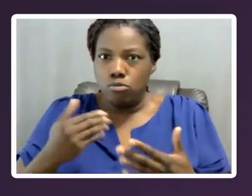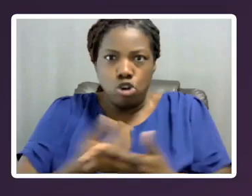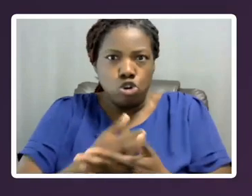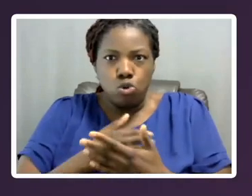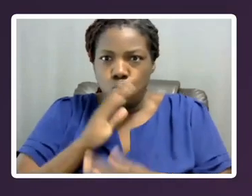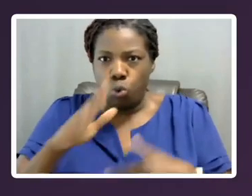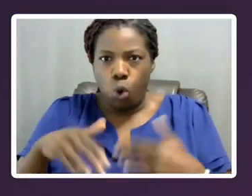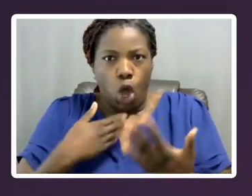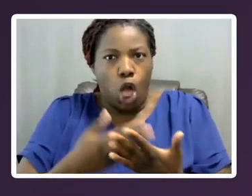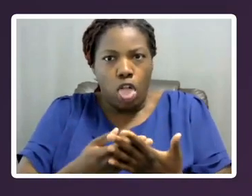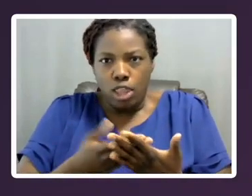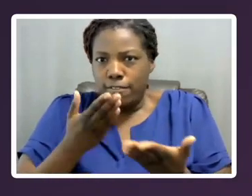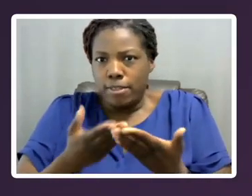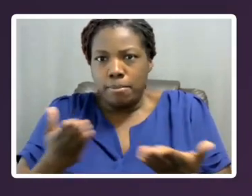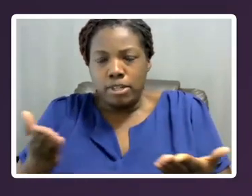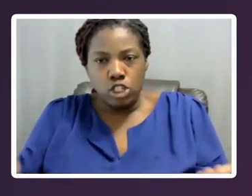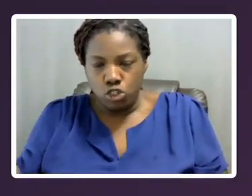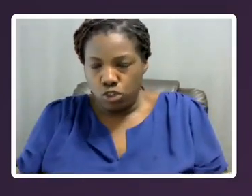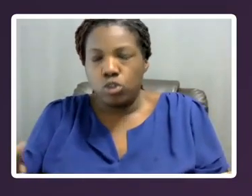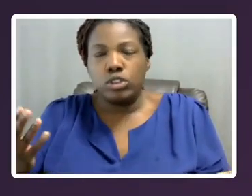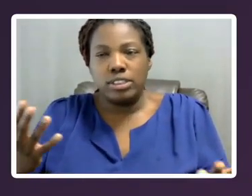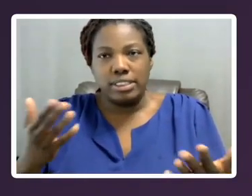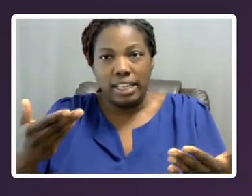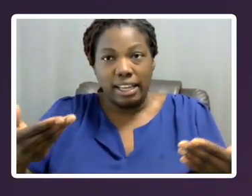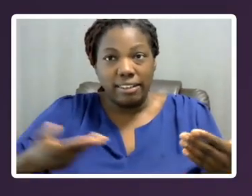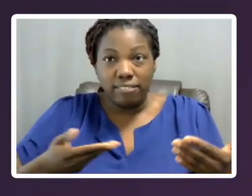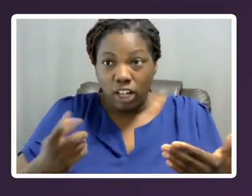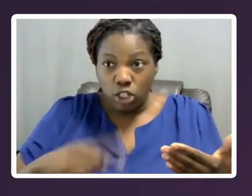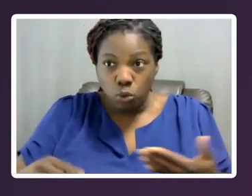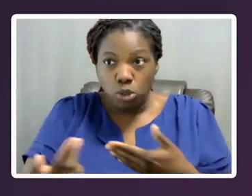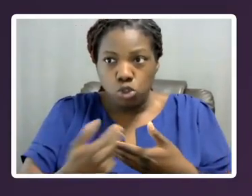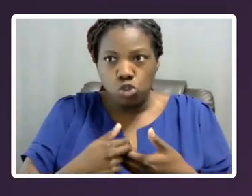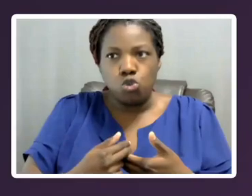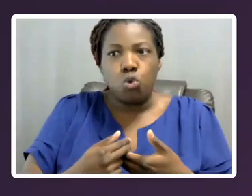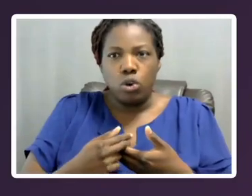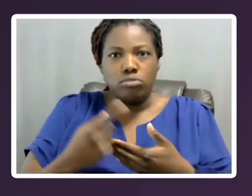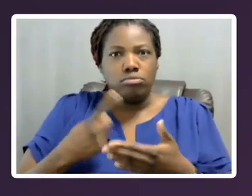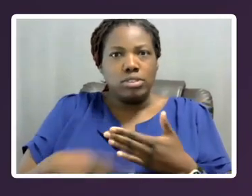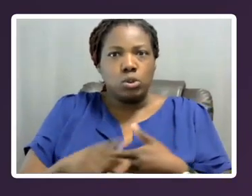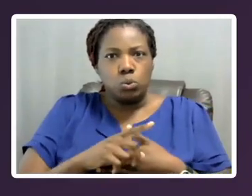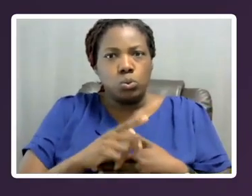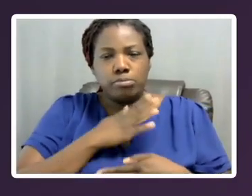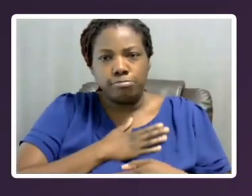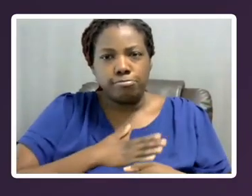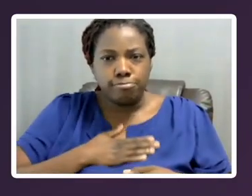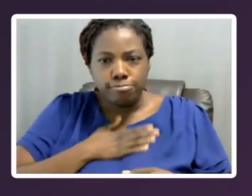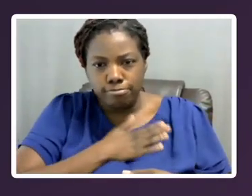much. So, we invite you to come. Please join us next week for that. And we do have a Missions